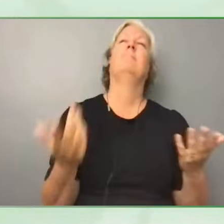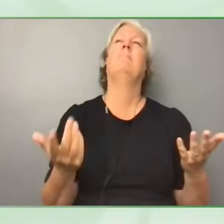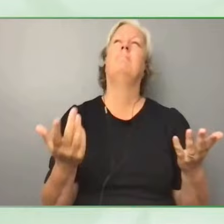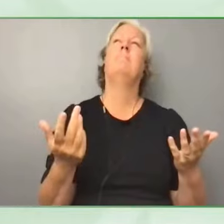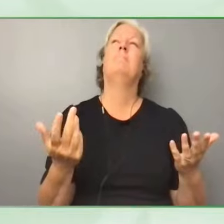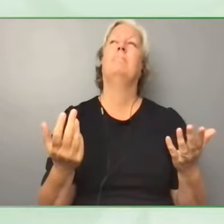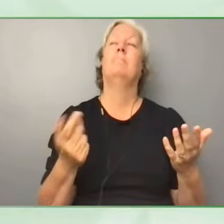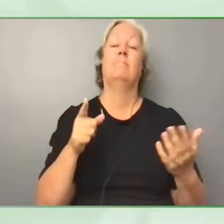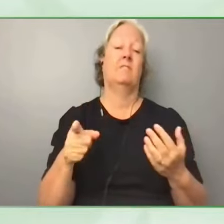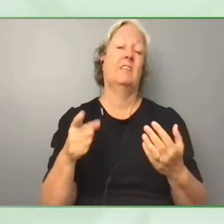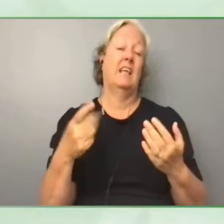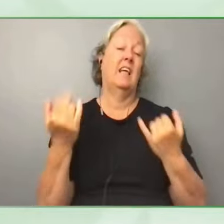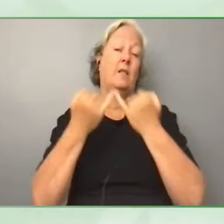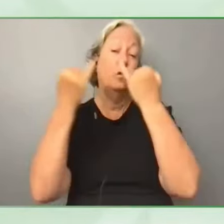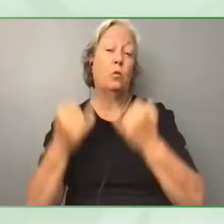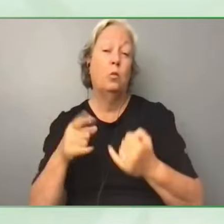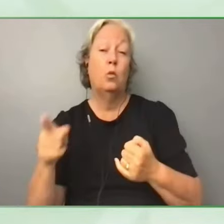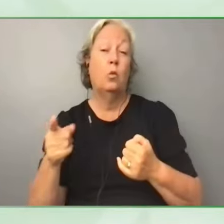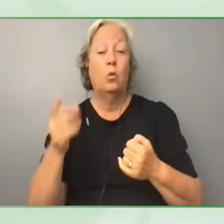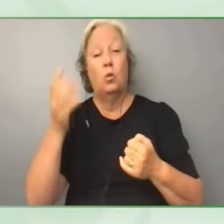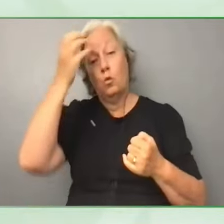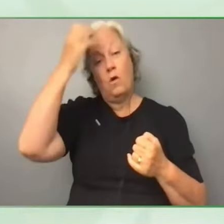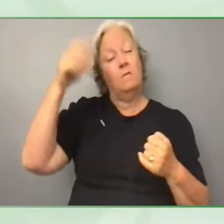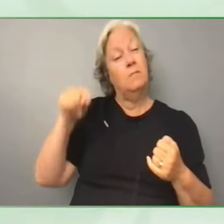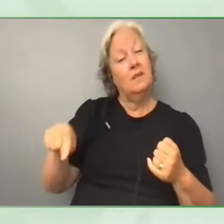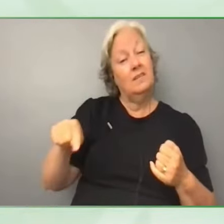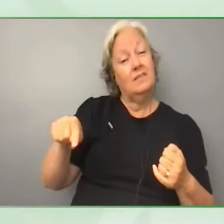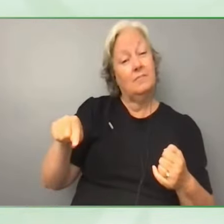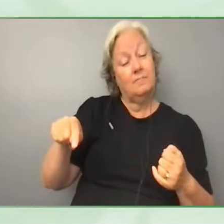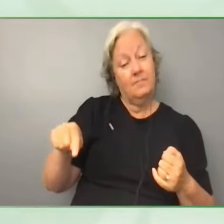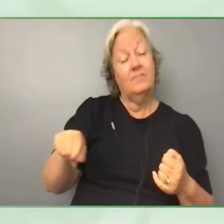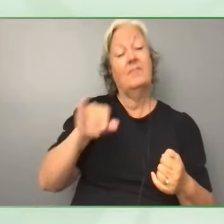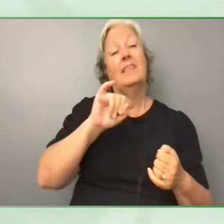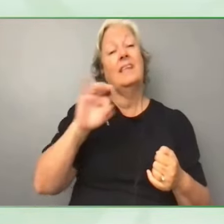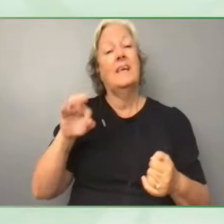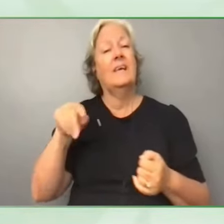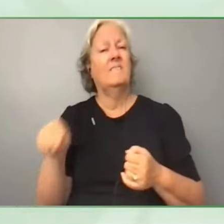government side because if the monitoring not be in place you will